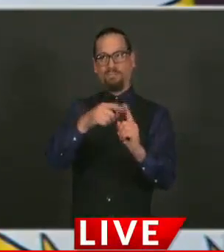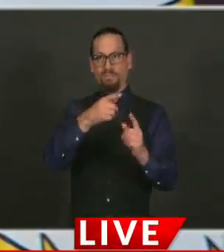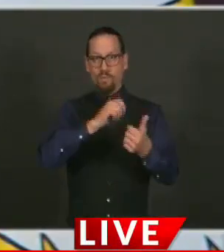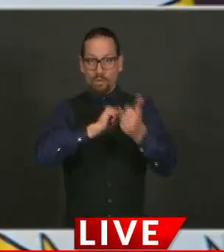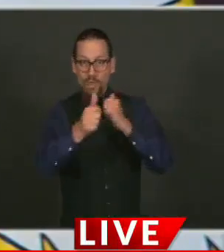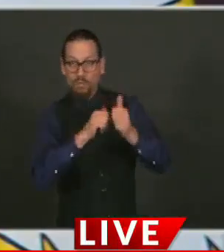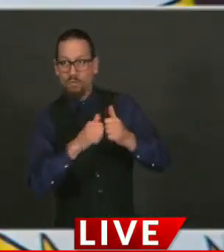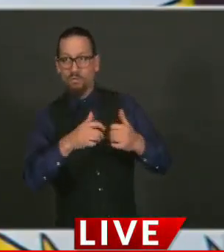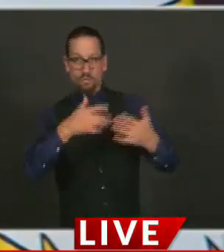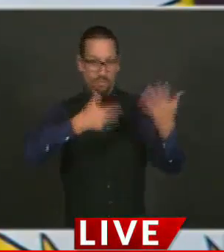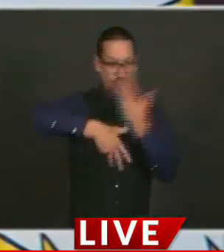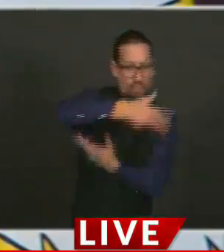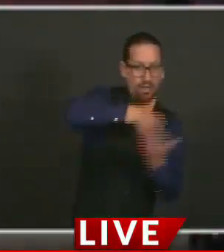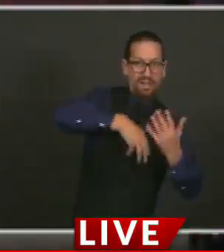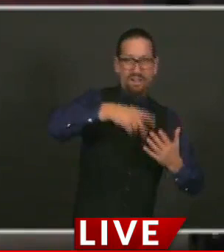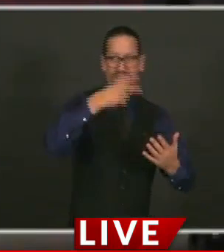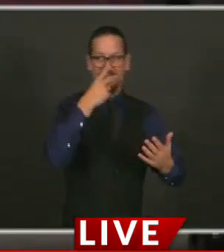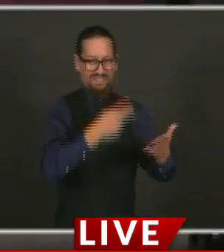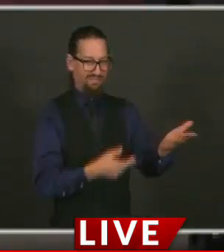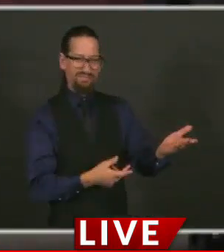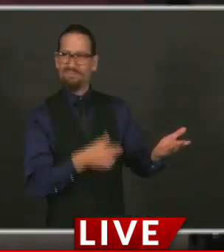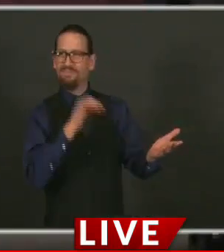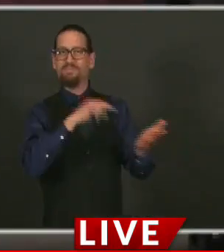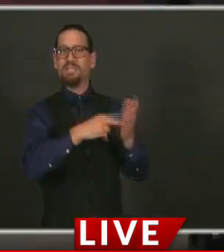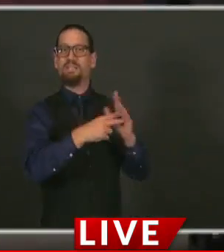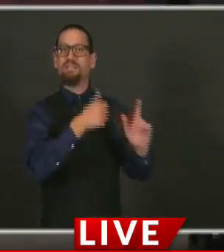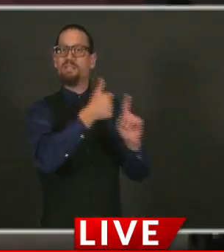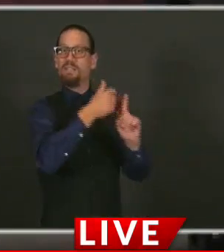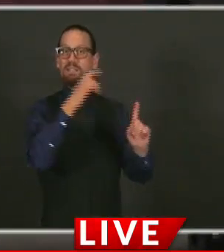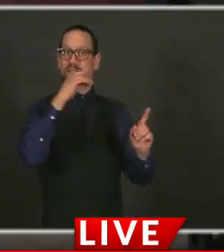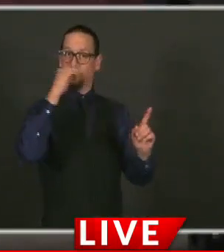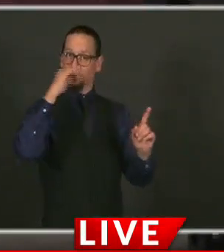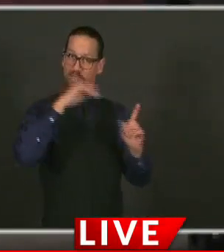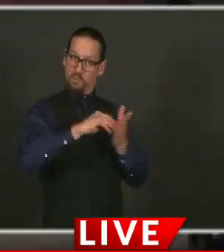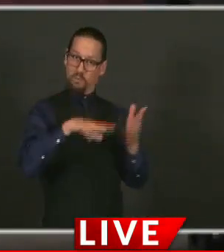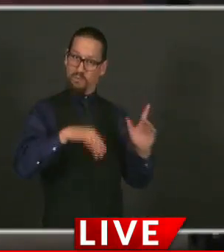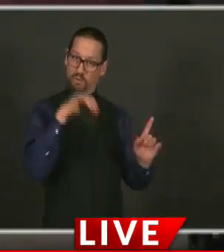CONTACTS. THEY HAVE A LONG LIST OF CONTACTS.